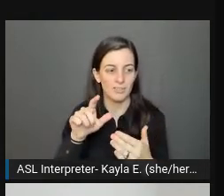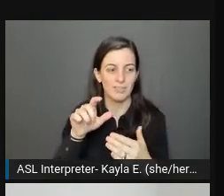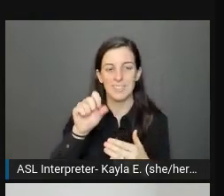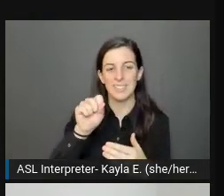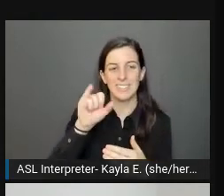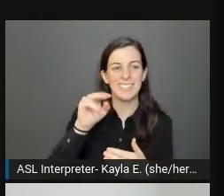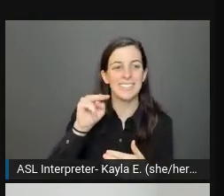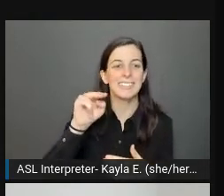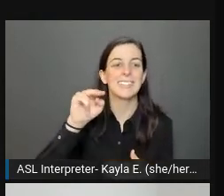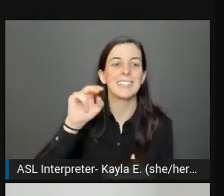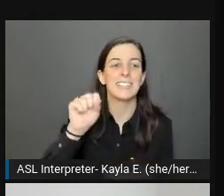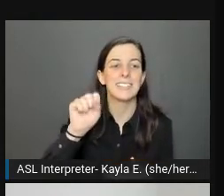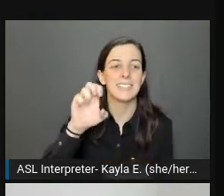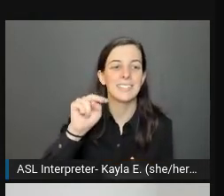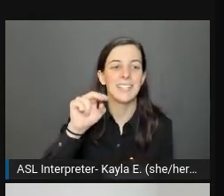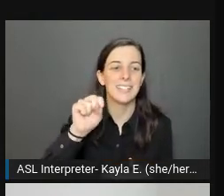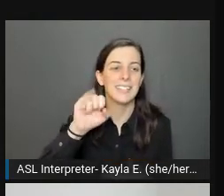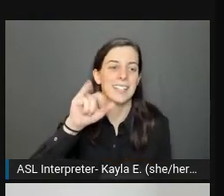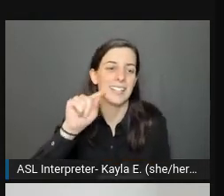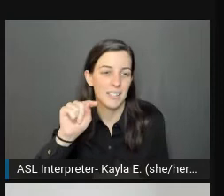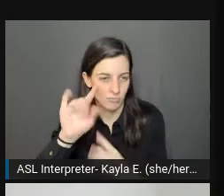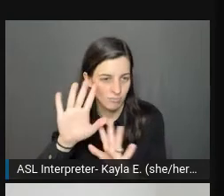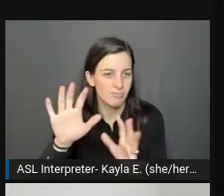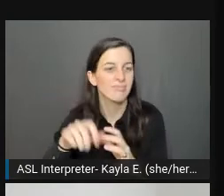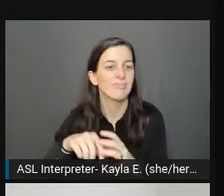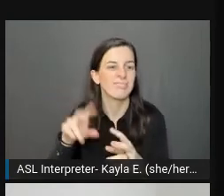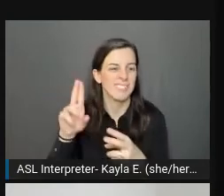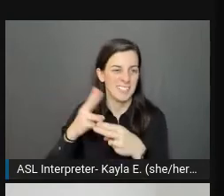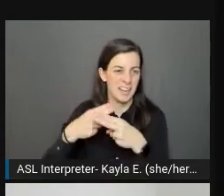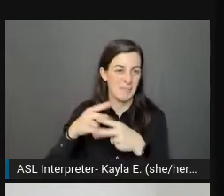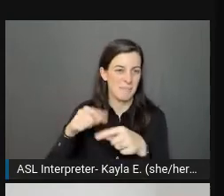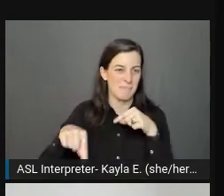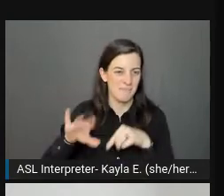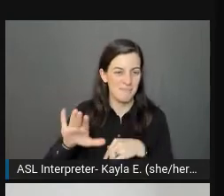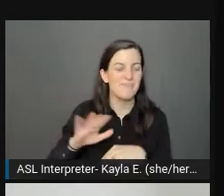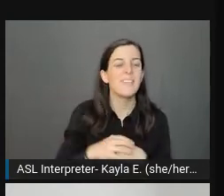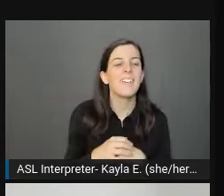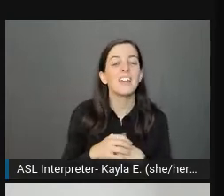in that we are simulating the user's experience